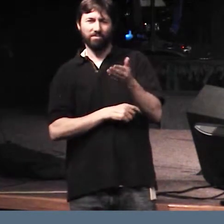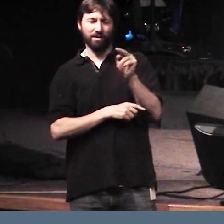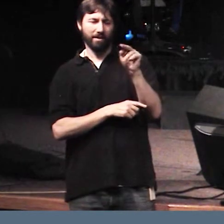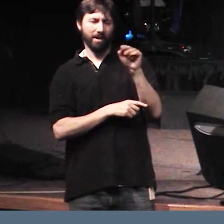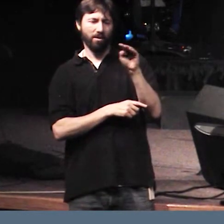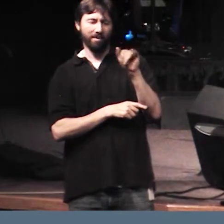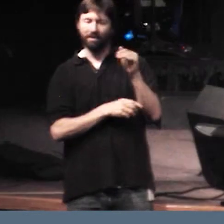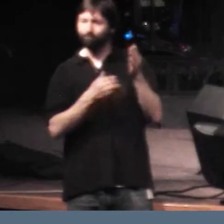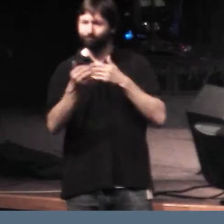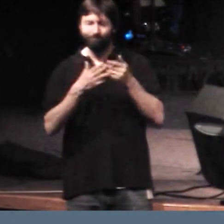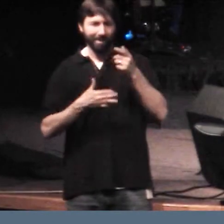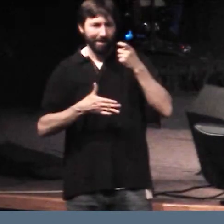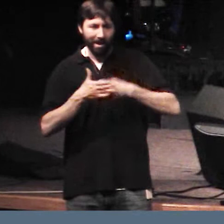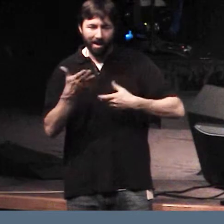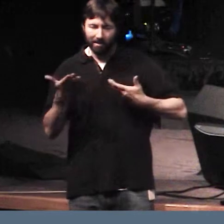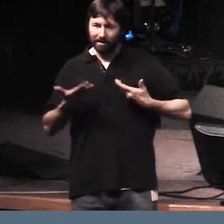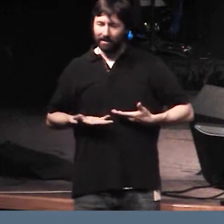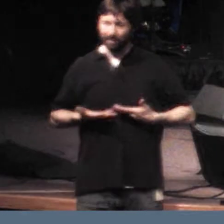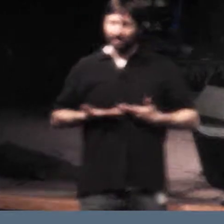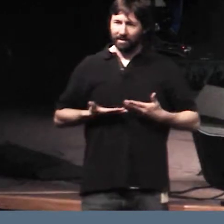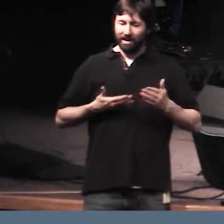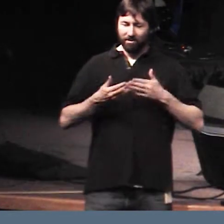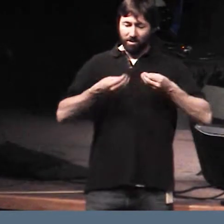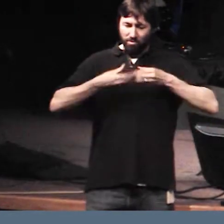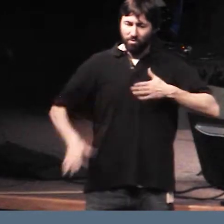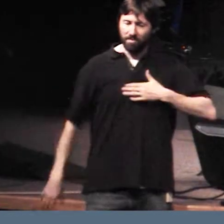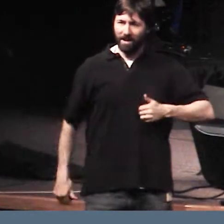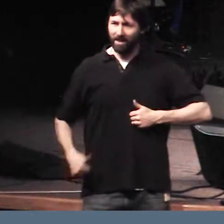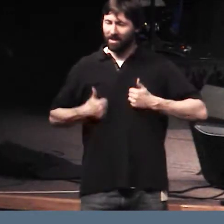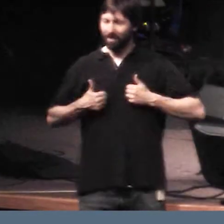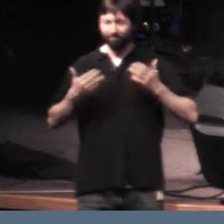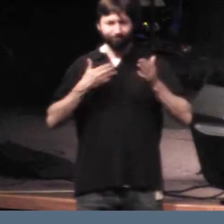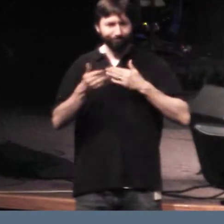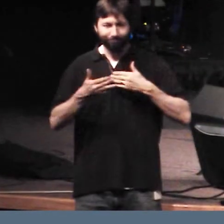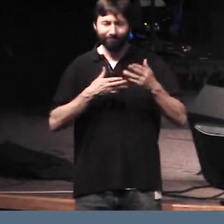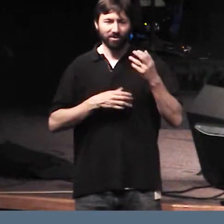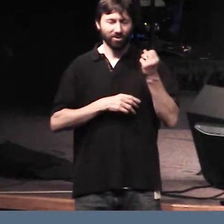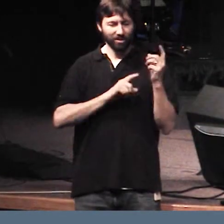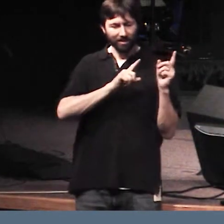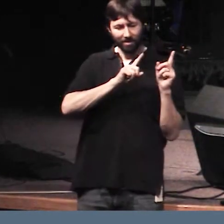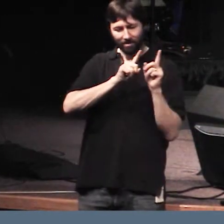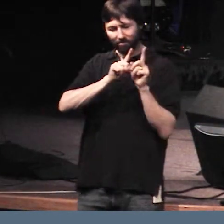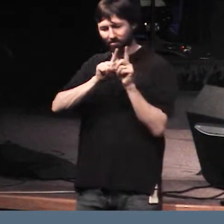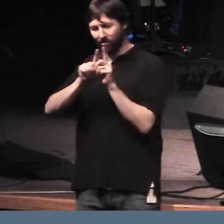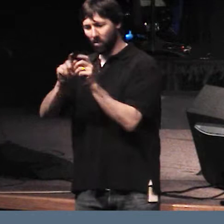great cost to me Ruth becomes this person even outside of Israel of cHesed